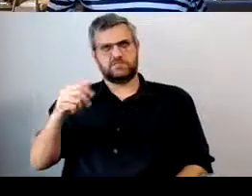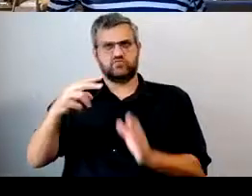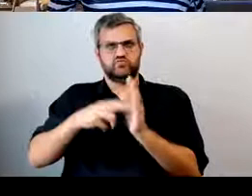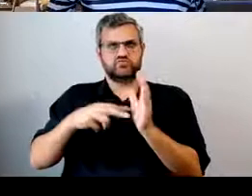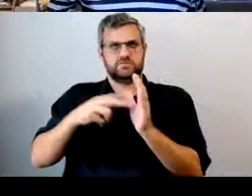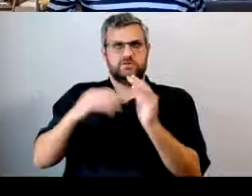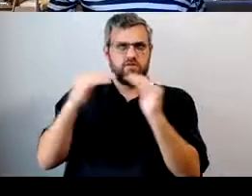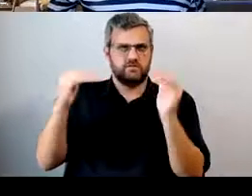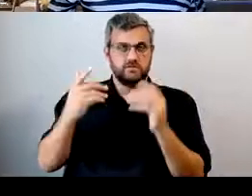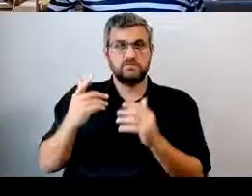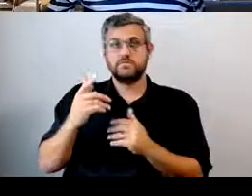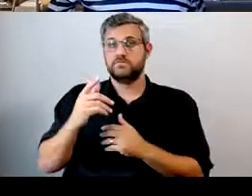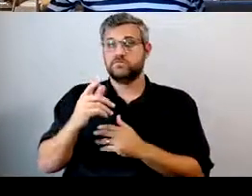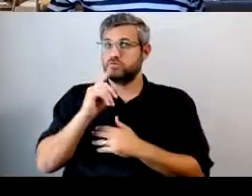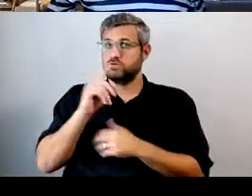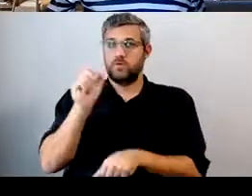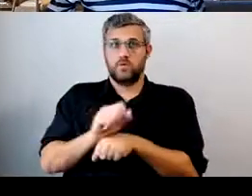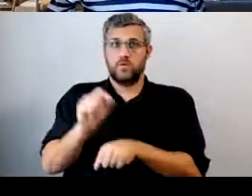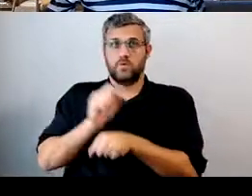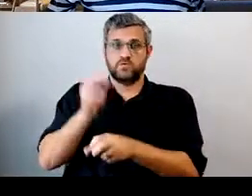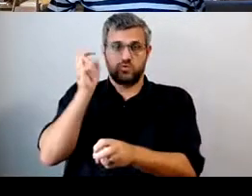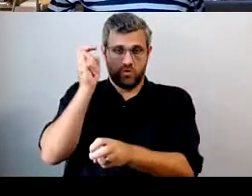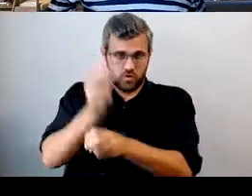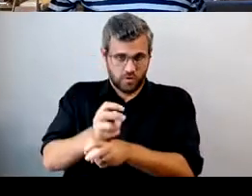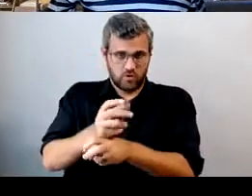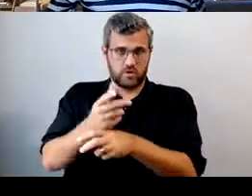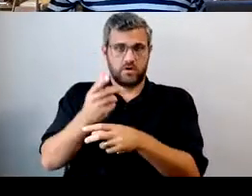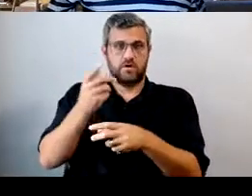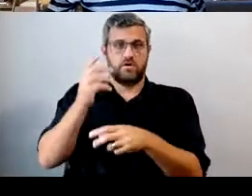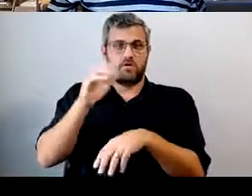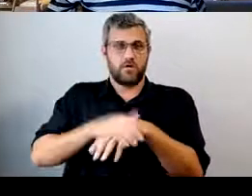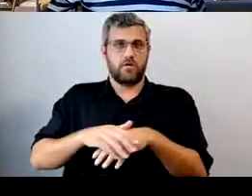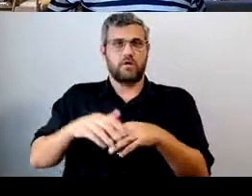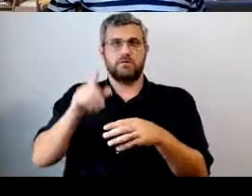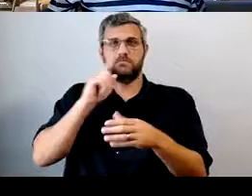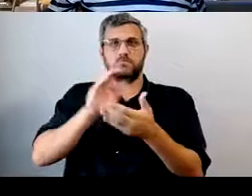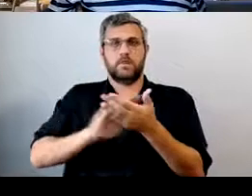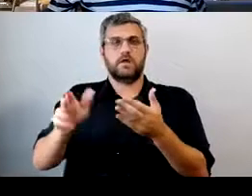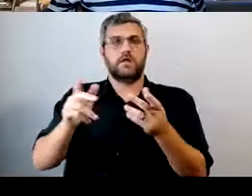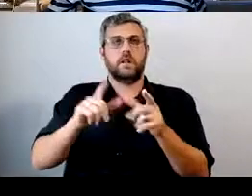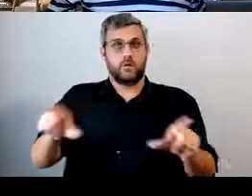and we really worked hard on making them plain language. And when we first piloted the modules,